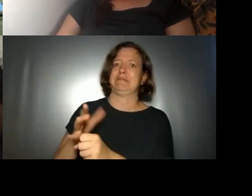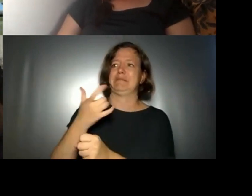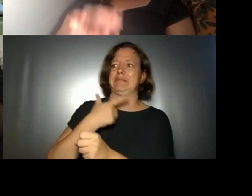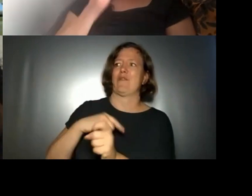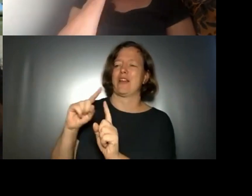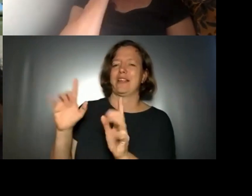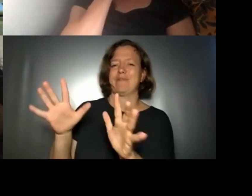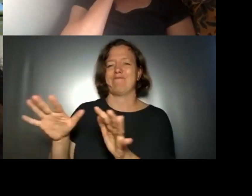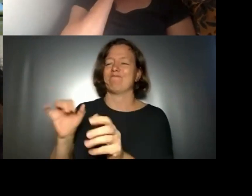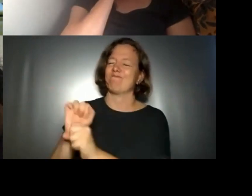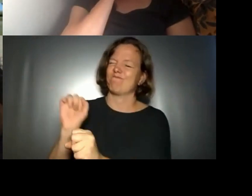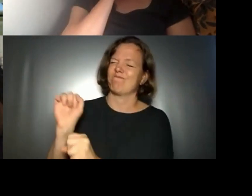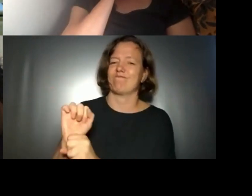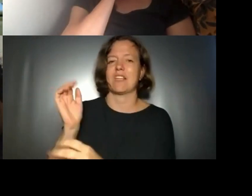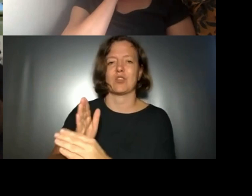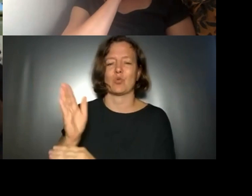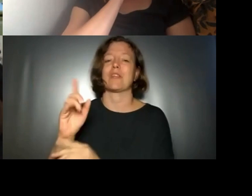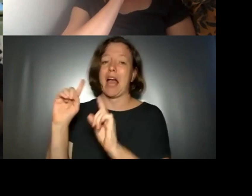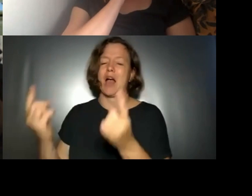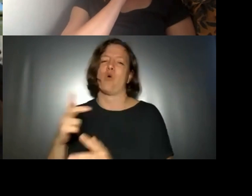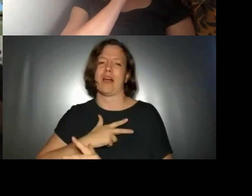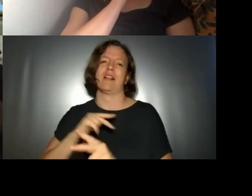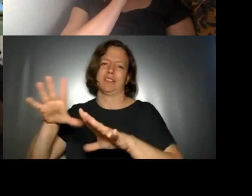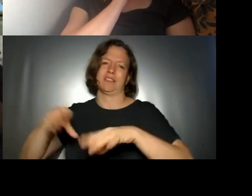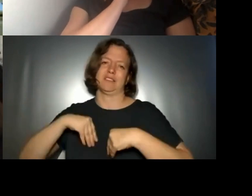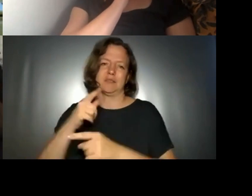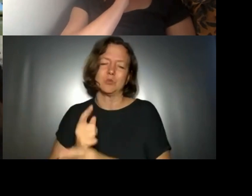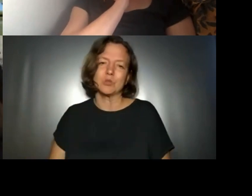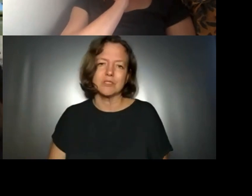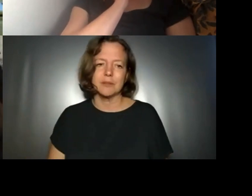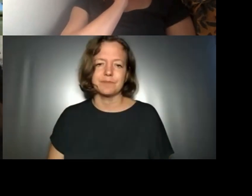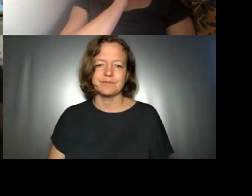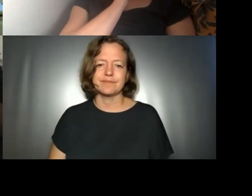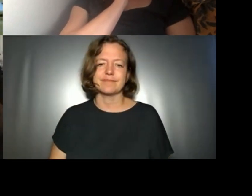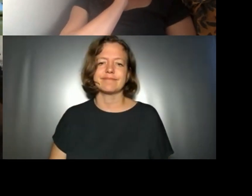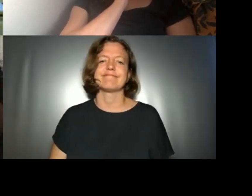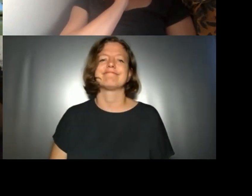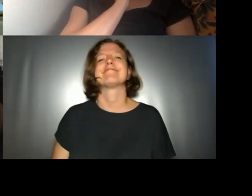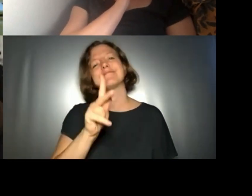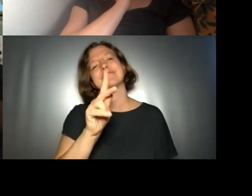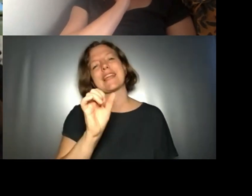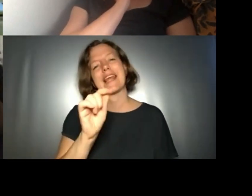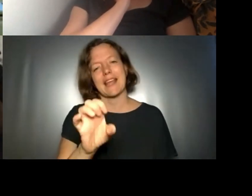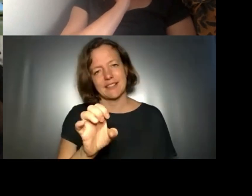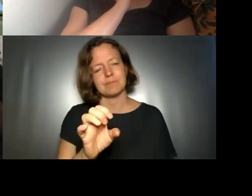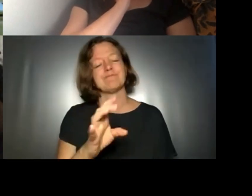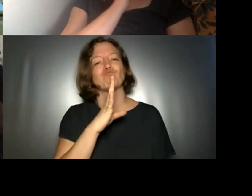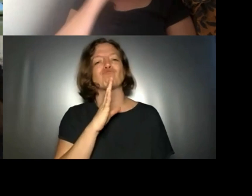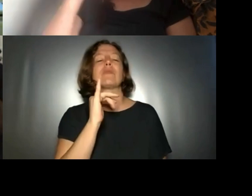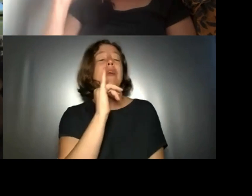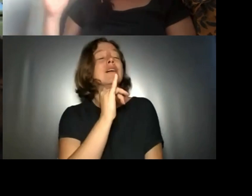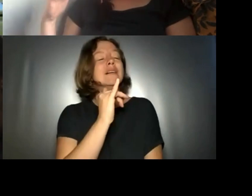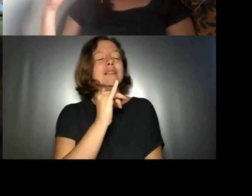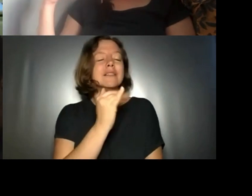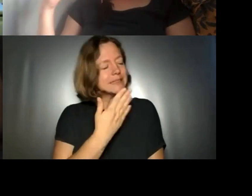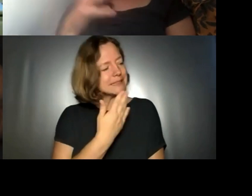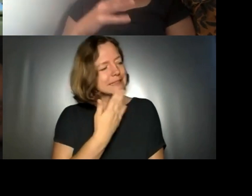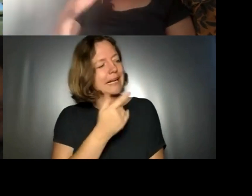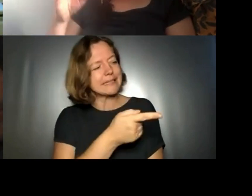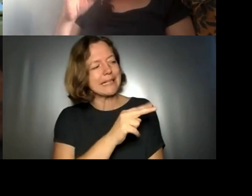Thank you, Nina, for raising that because you are reminding me that something I feel often when I am in so-called safe